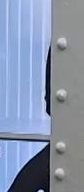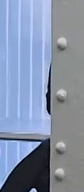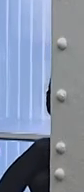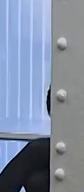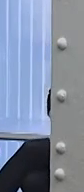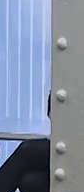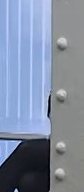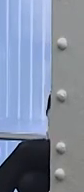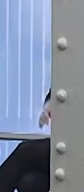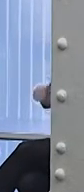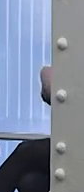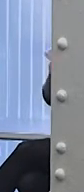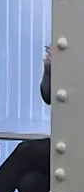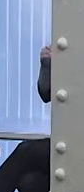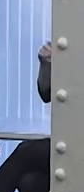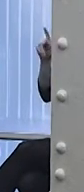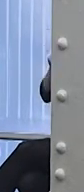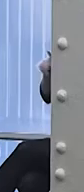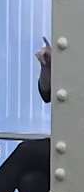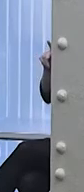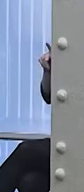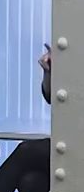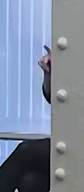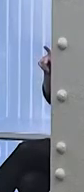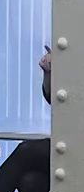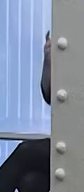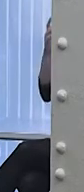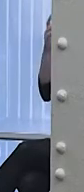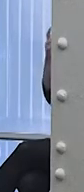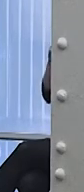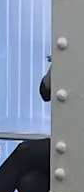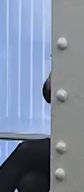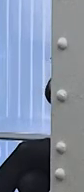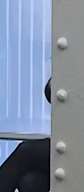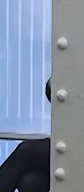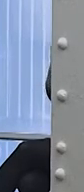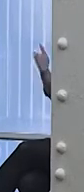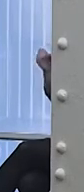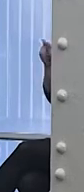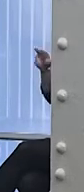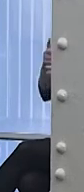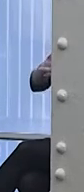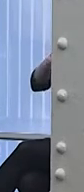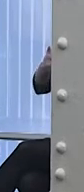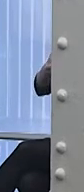So often it's because of legal minor status or guardianship status. Well of course this person is incompetent,